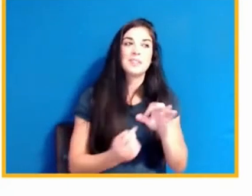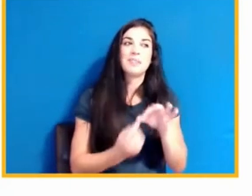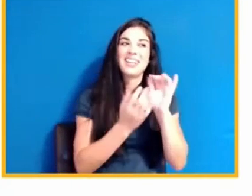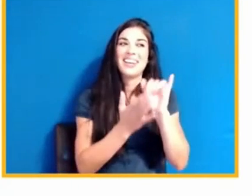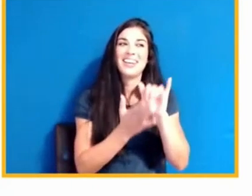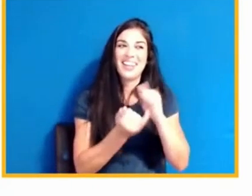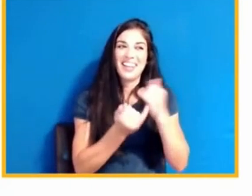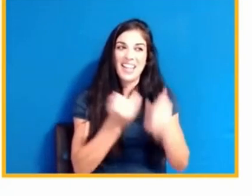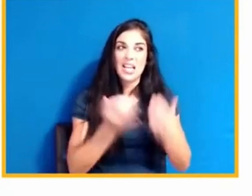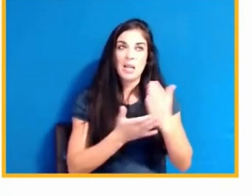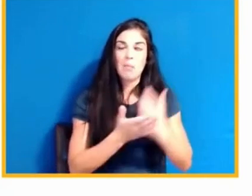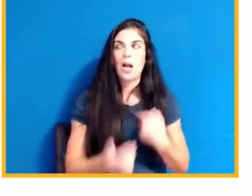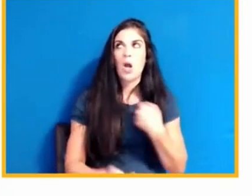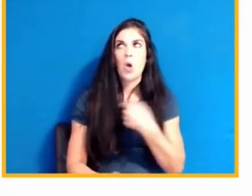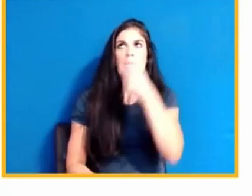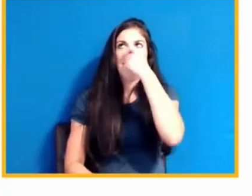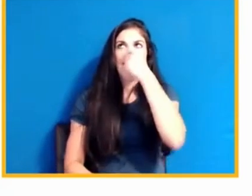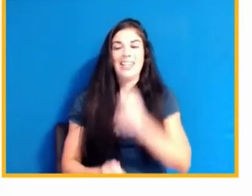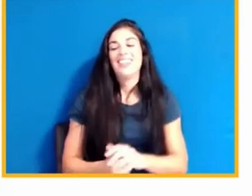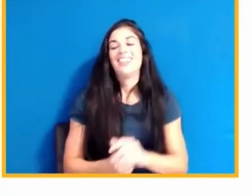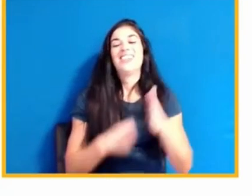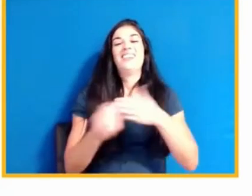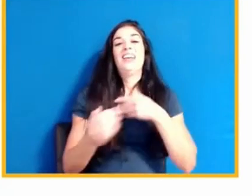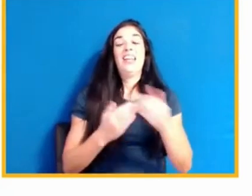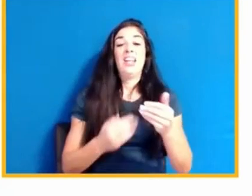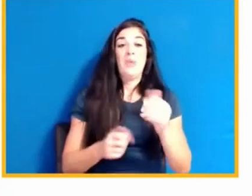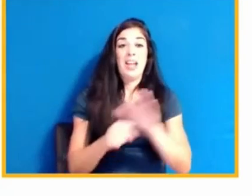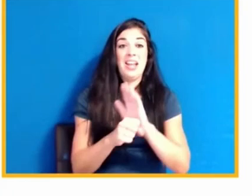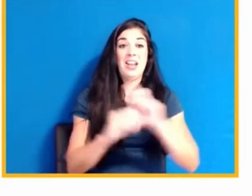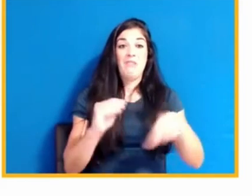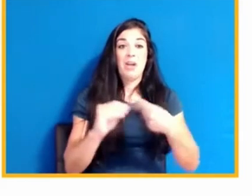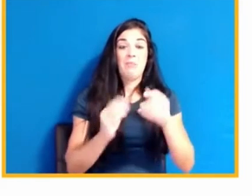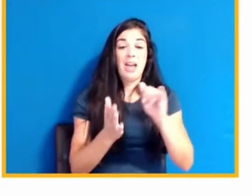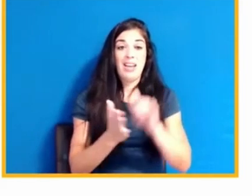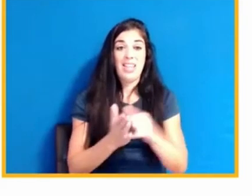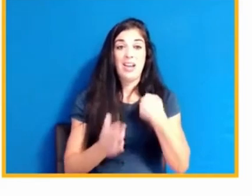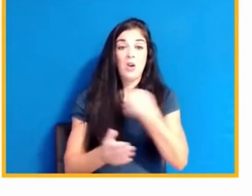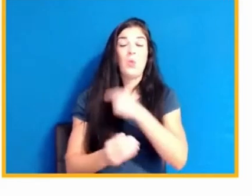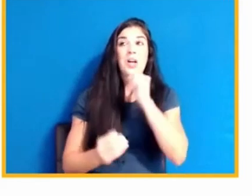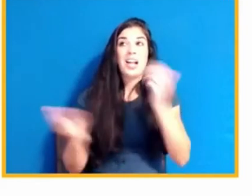But, enough about yeens not being stinky and all that kind of stuff because we're not here to discuss that, we're